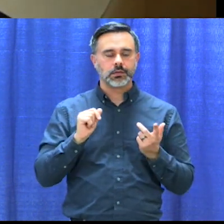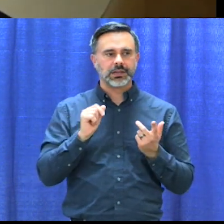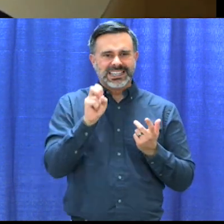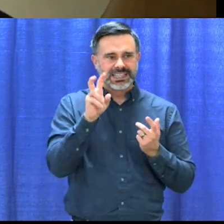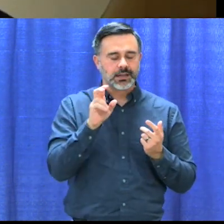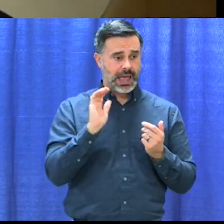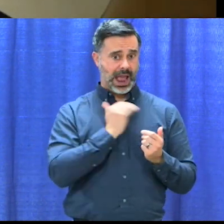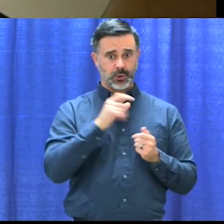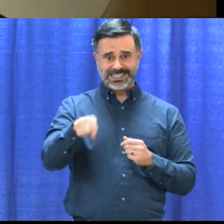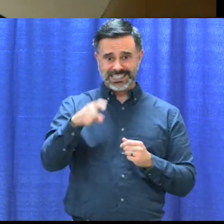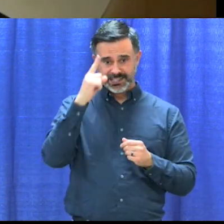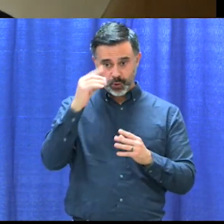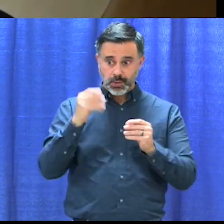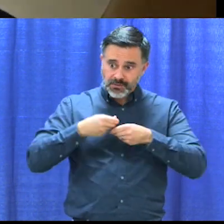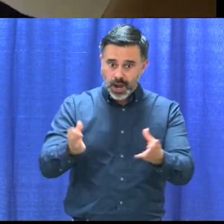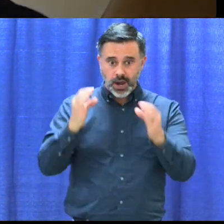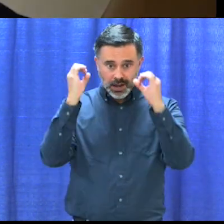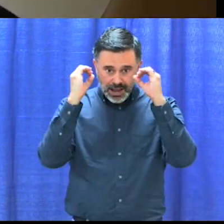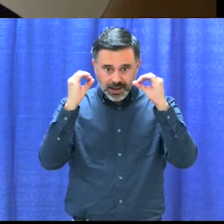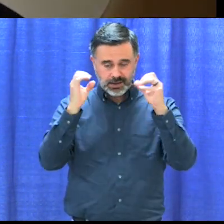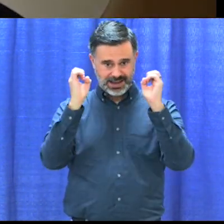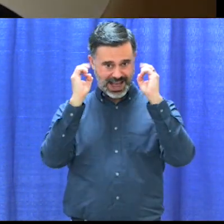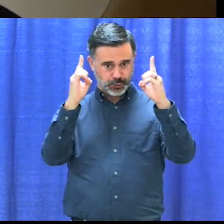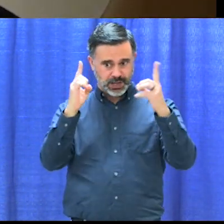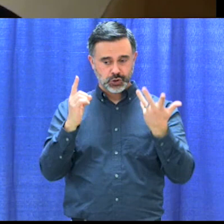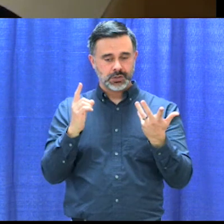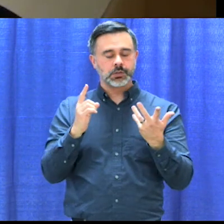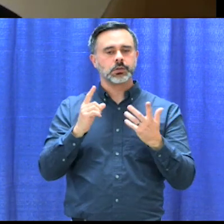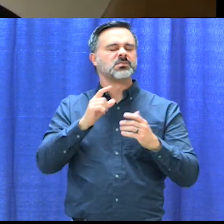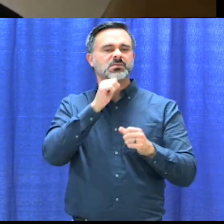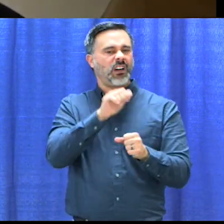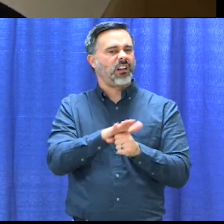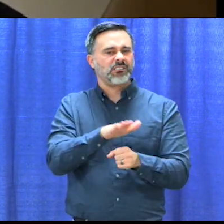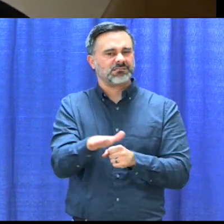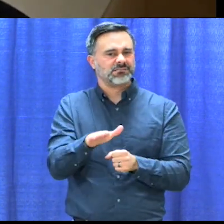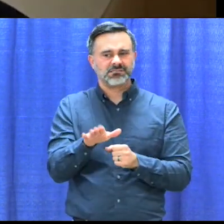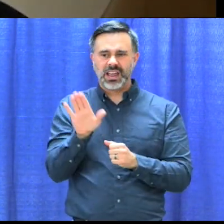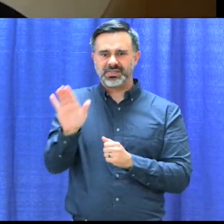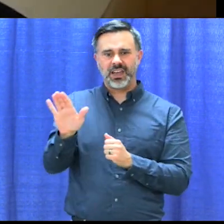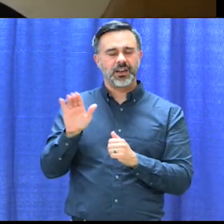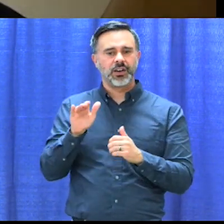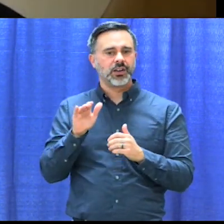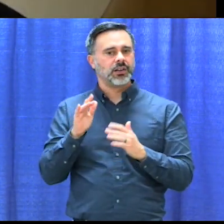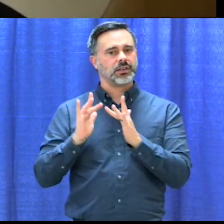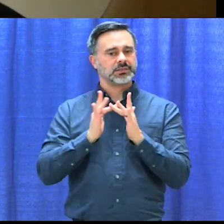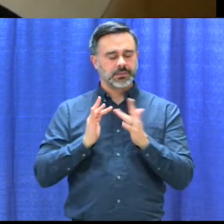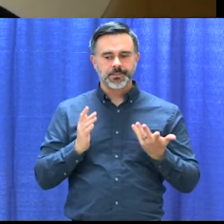So we are facing a huge disadvantage a huge inequity for our students.